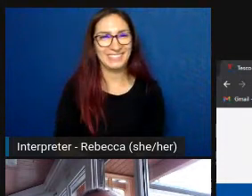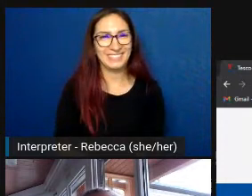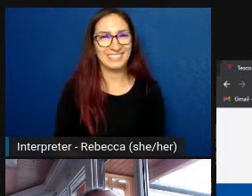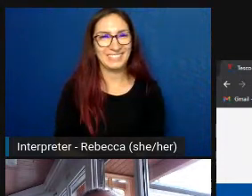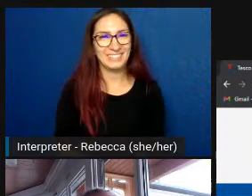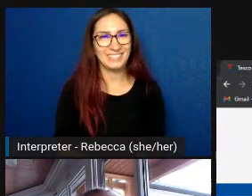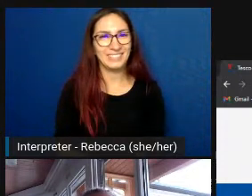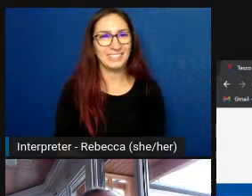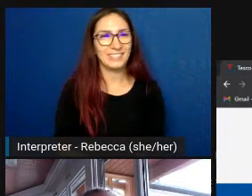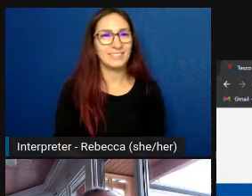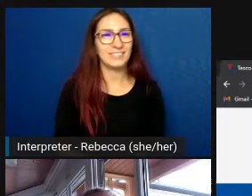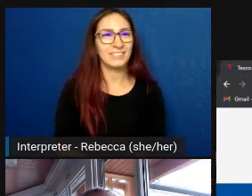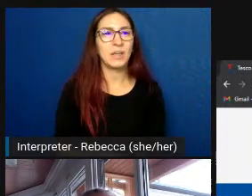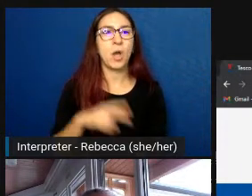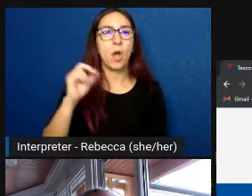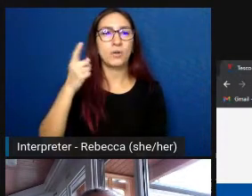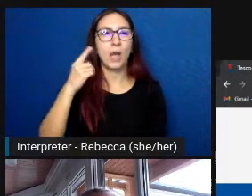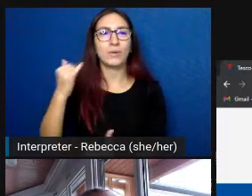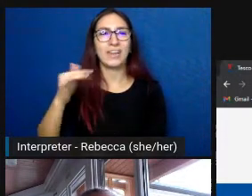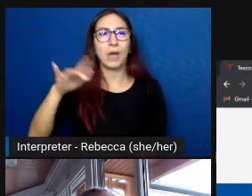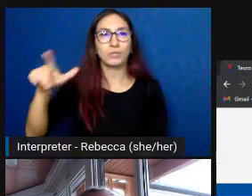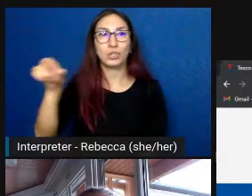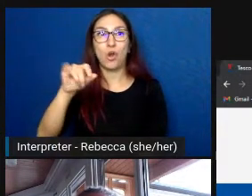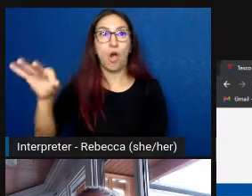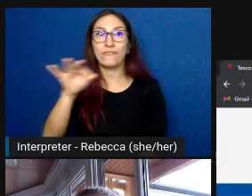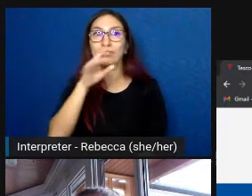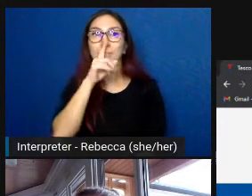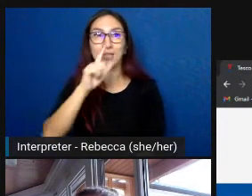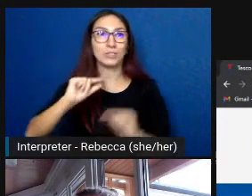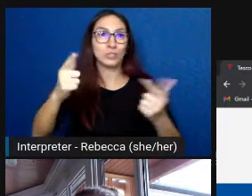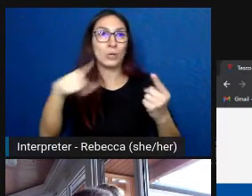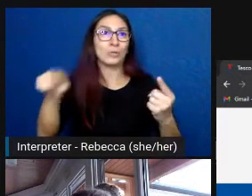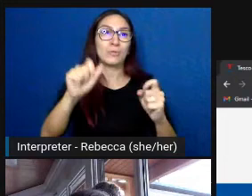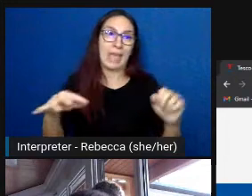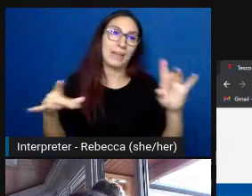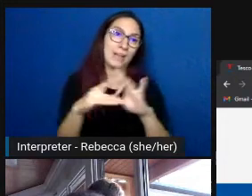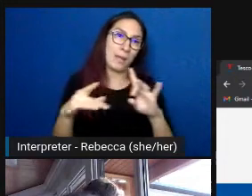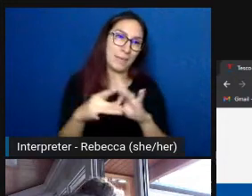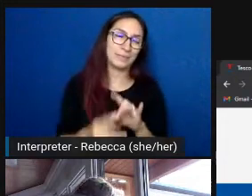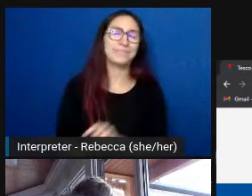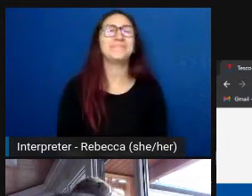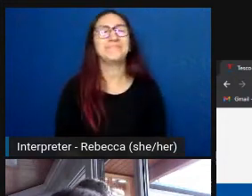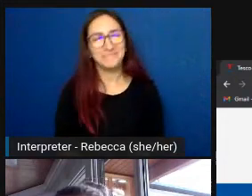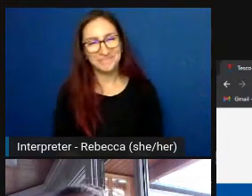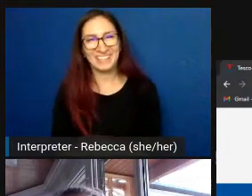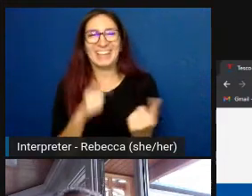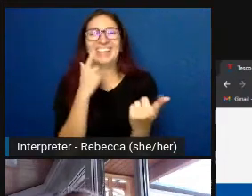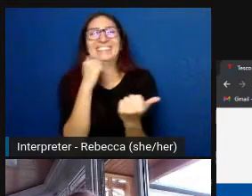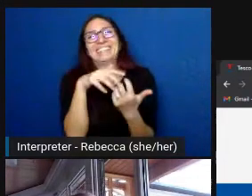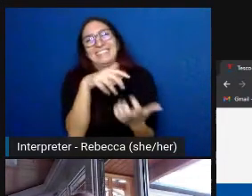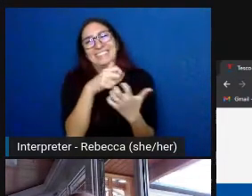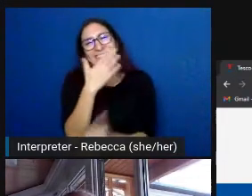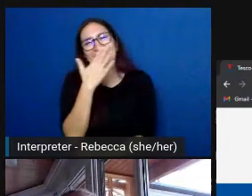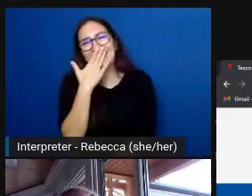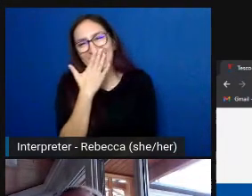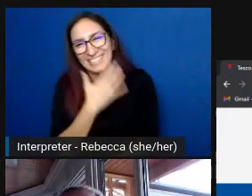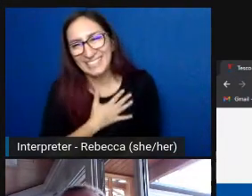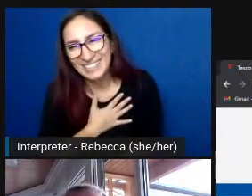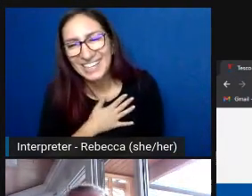I will now turn on the speech so can comment. Thank you. [crosstalk] [chuckles] There's a few things here.